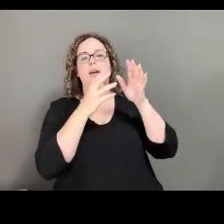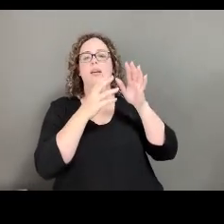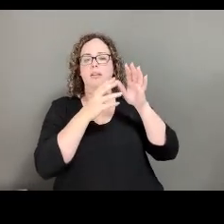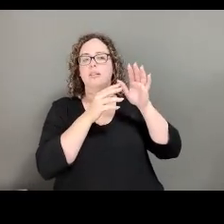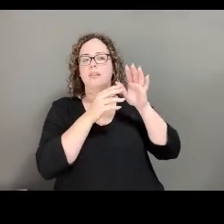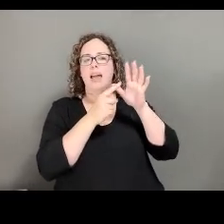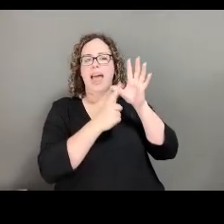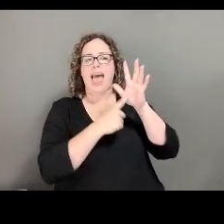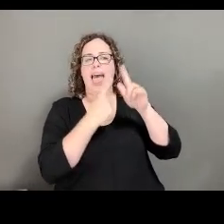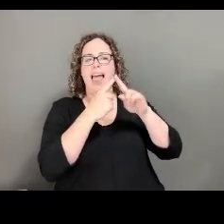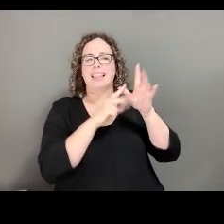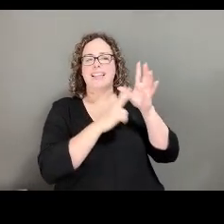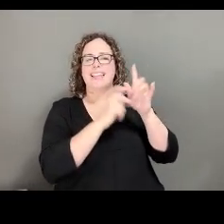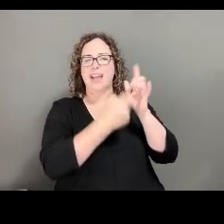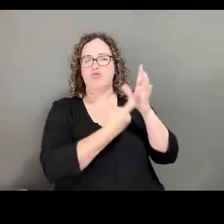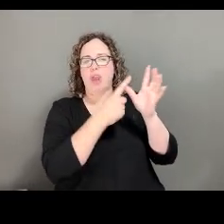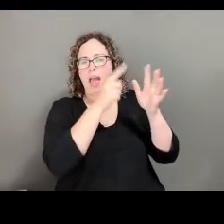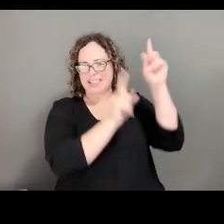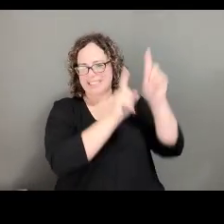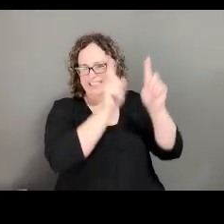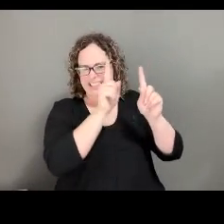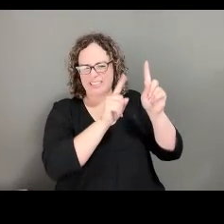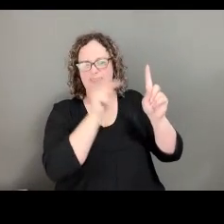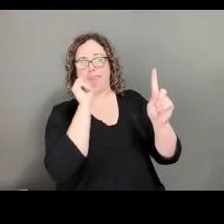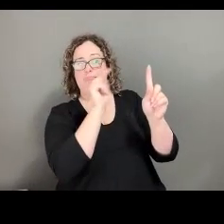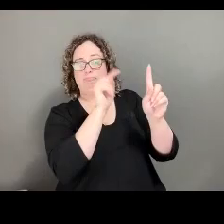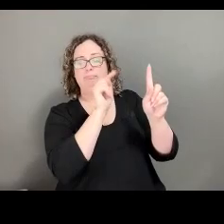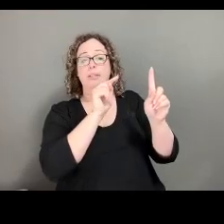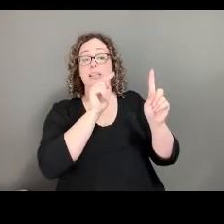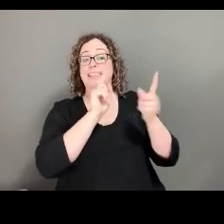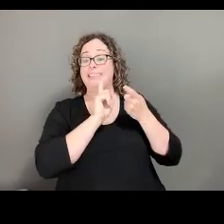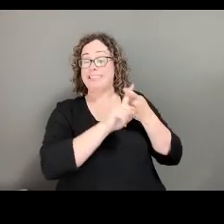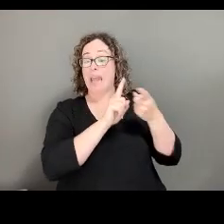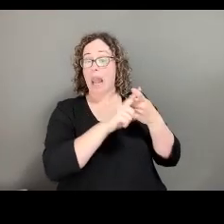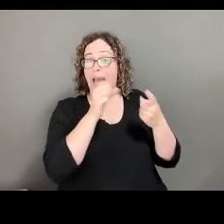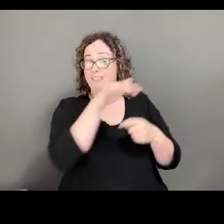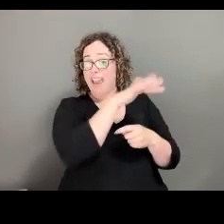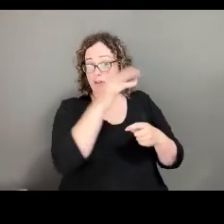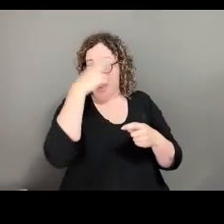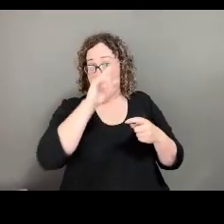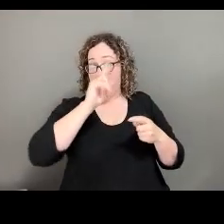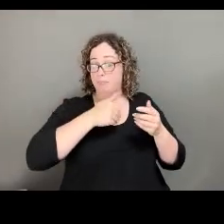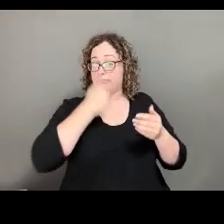is the one that existed from like 200 BCE to,